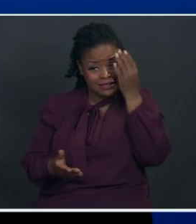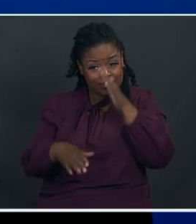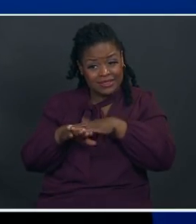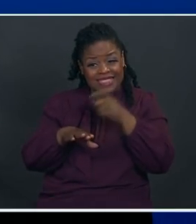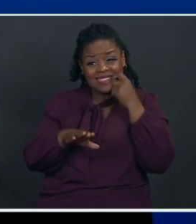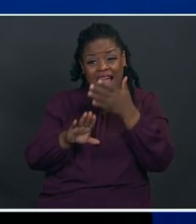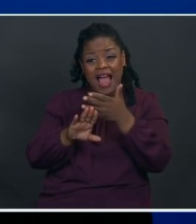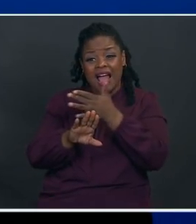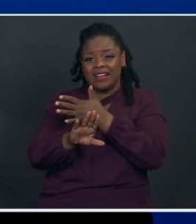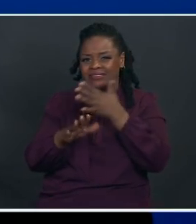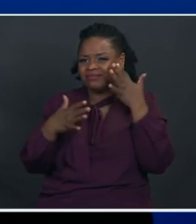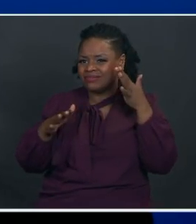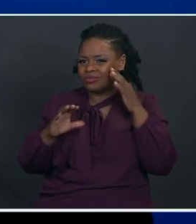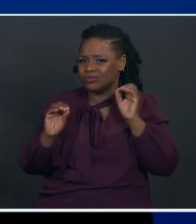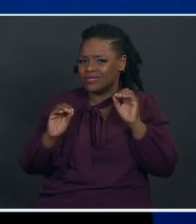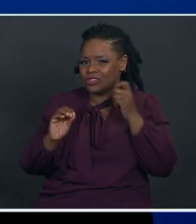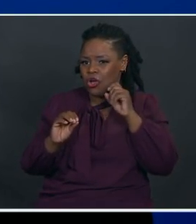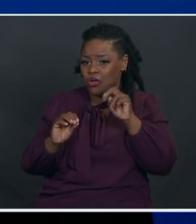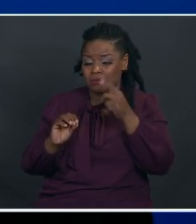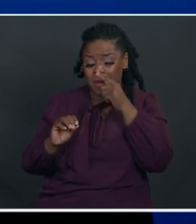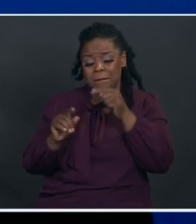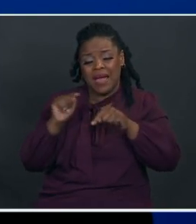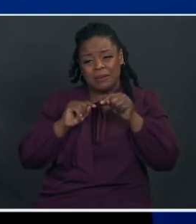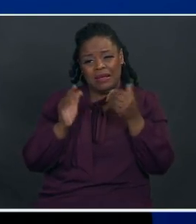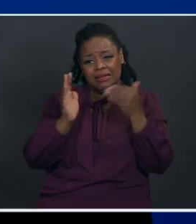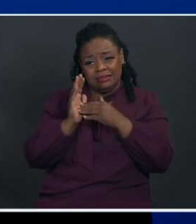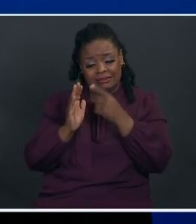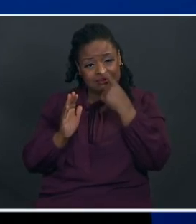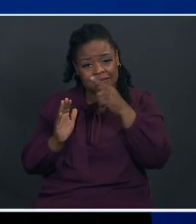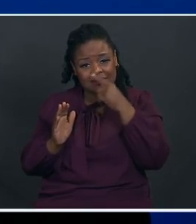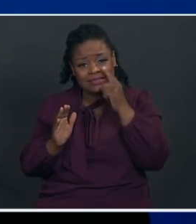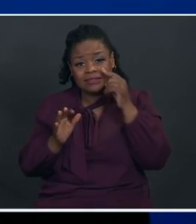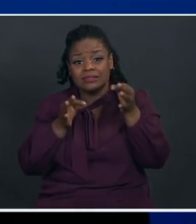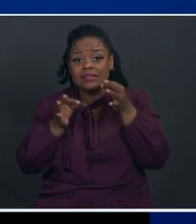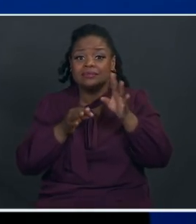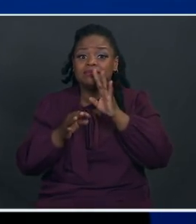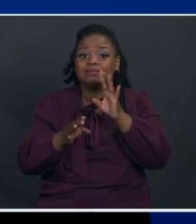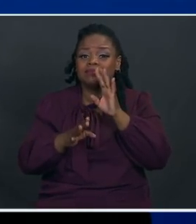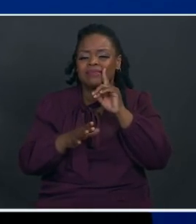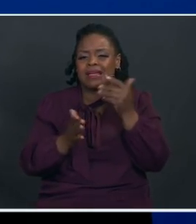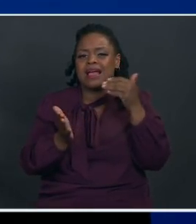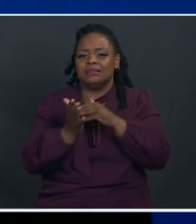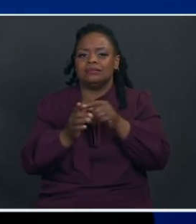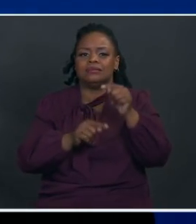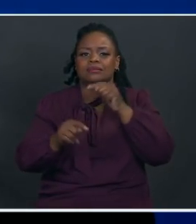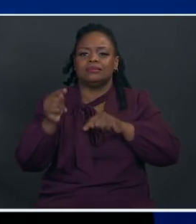if you could come back to the beginning and start again, that would be great. Dr. Fauci: Okay, so in other words,